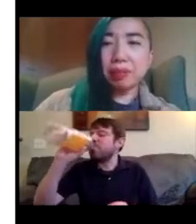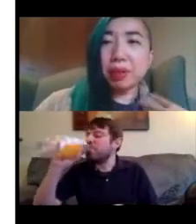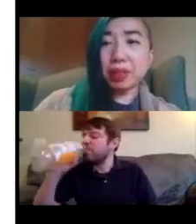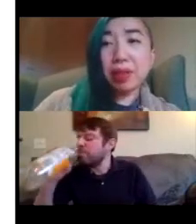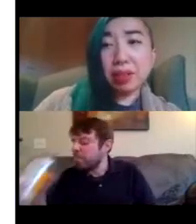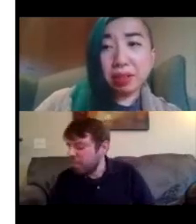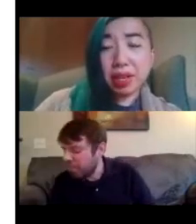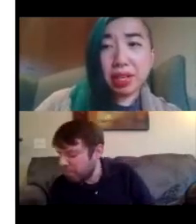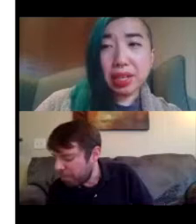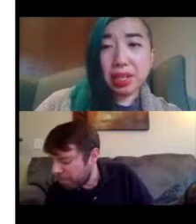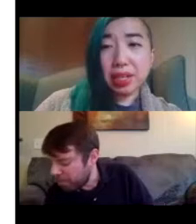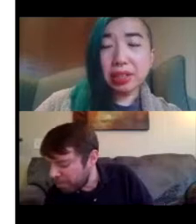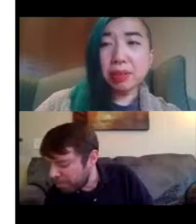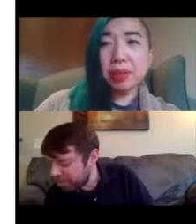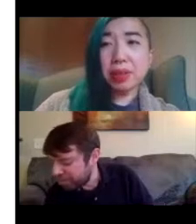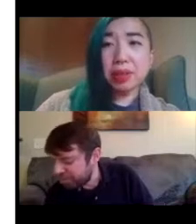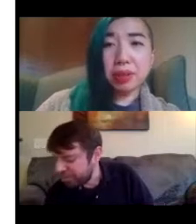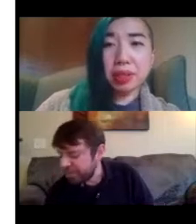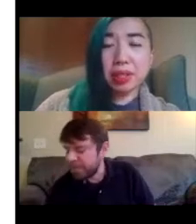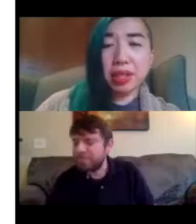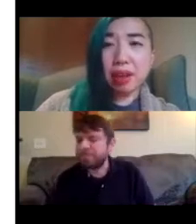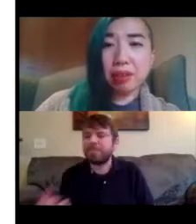ghosts haunt your writing. So I want you to just hold on to that